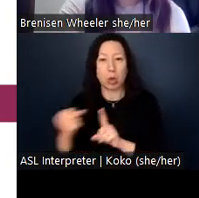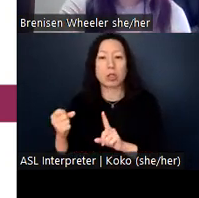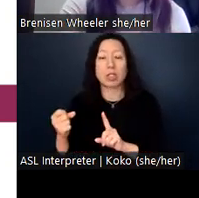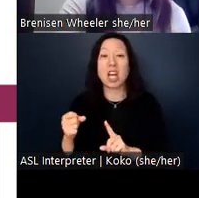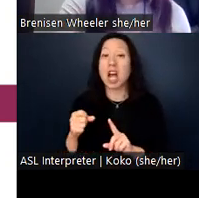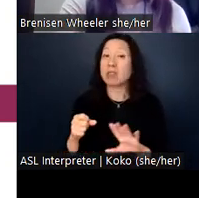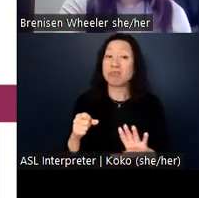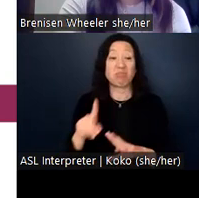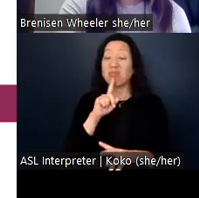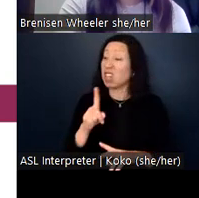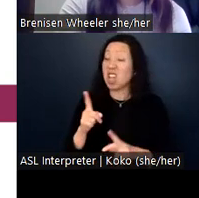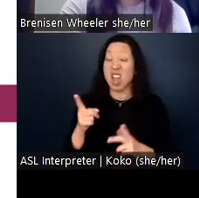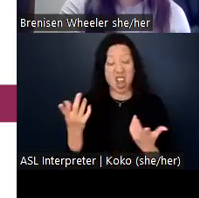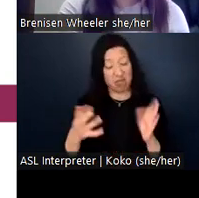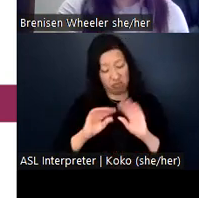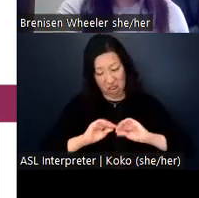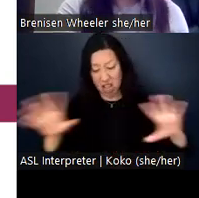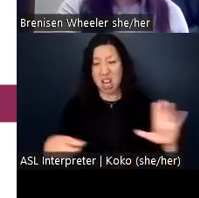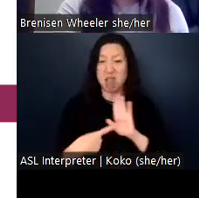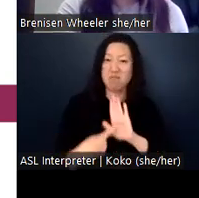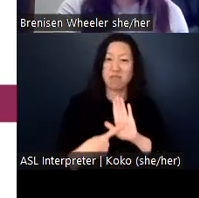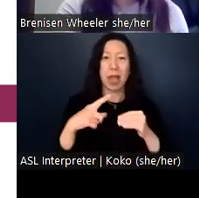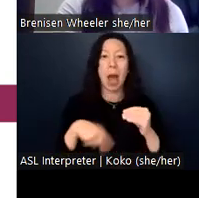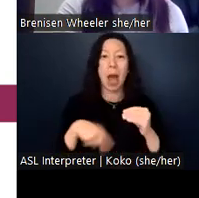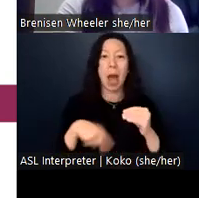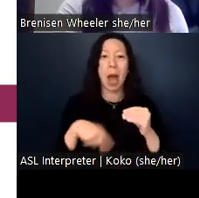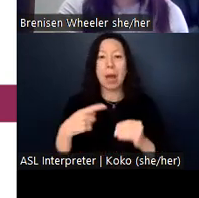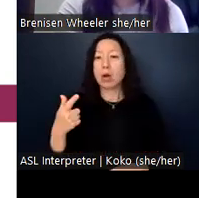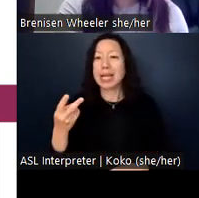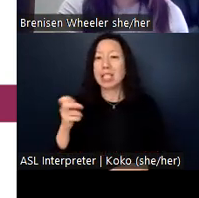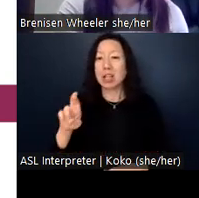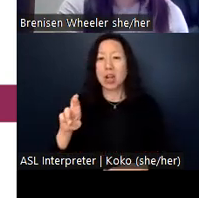here. So he says it is men who are violent. It is men who perpetrate the majority of the